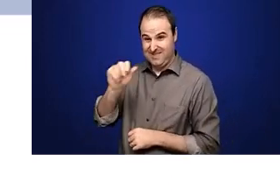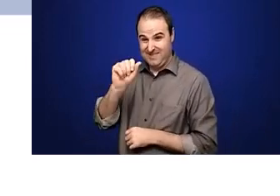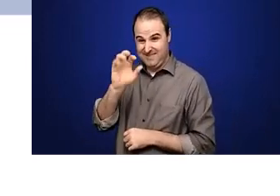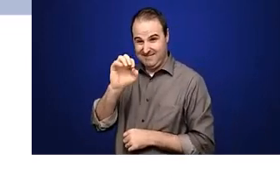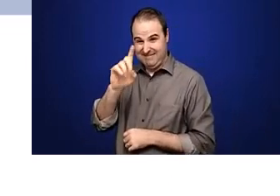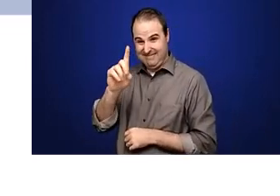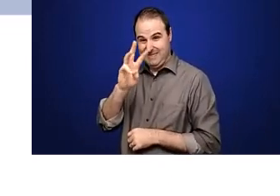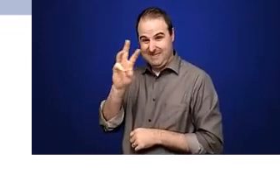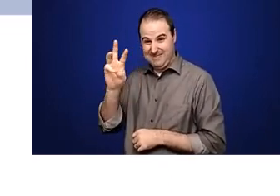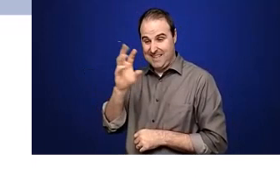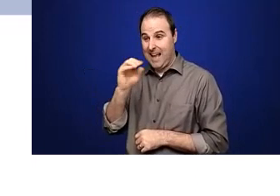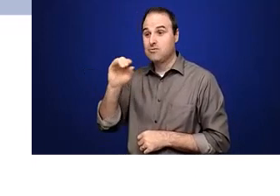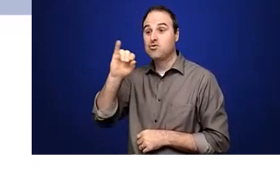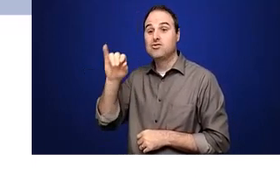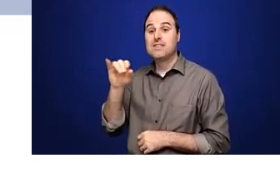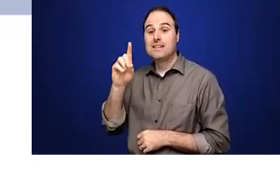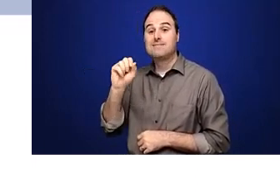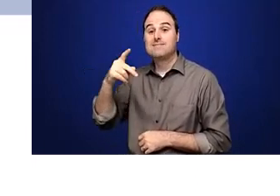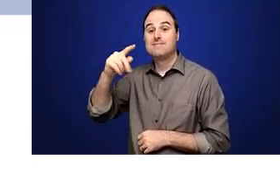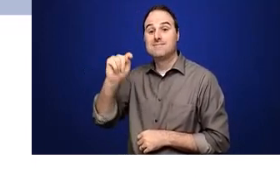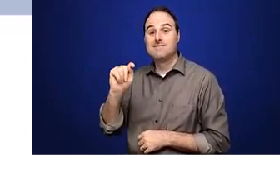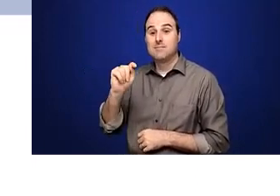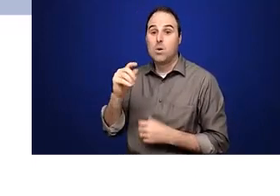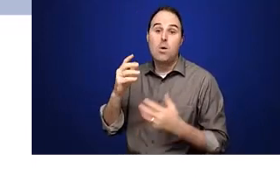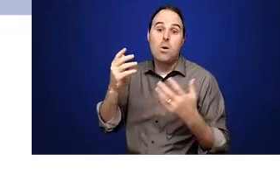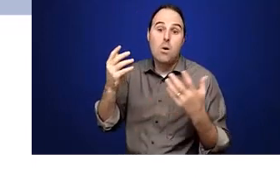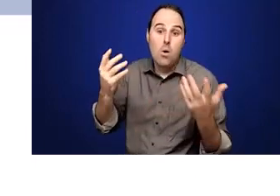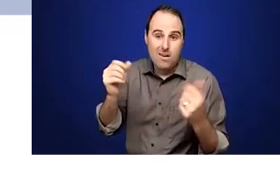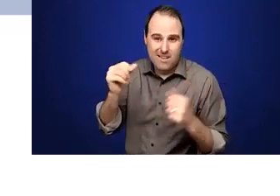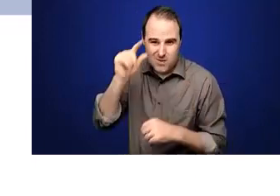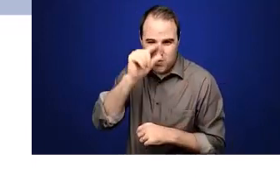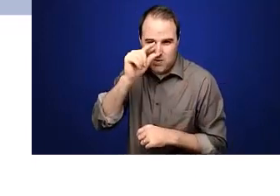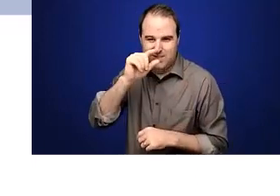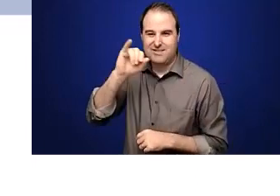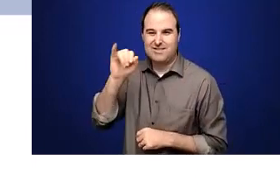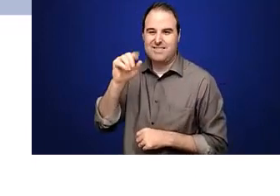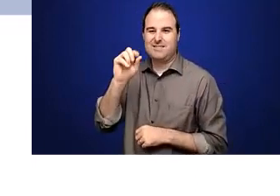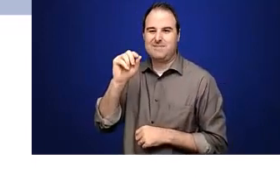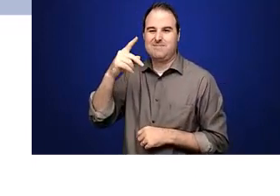You could also Google "JDAPT", and it would come up. There is a worker version of the tool that